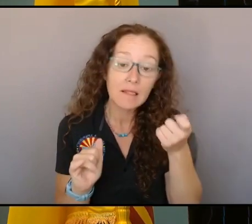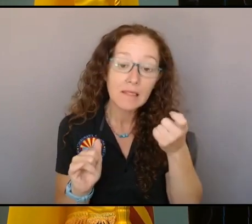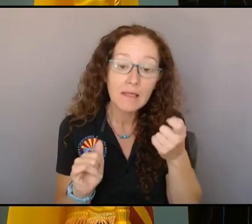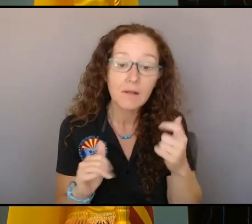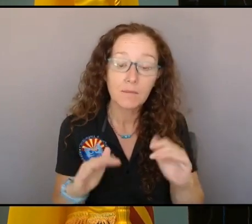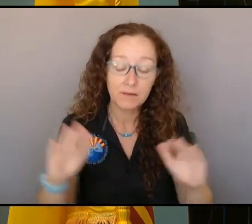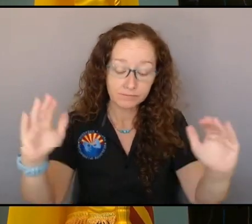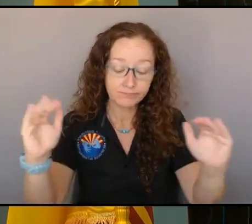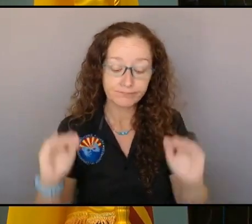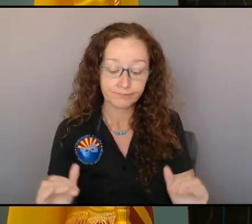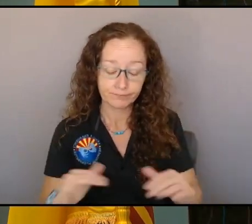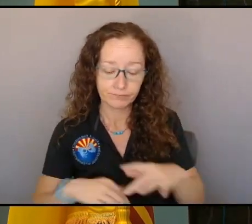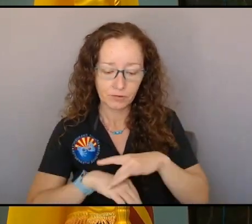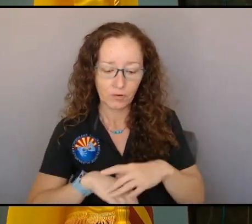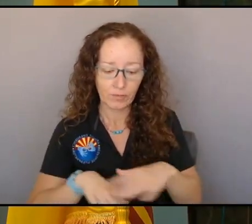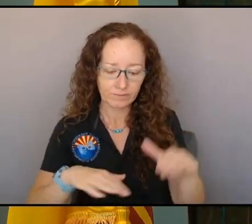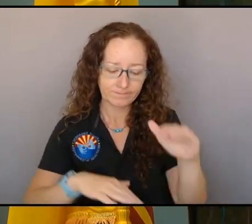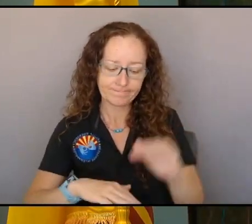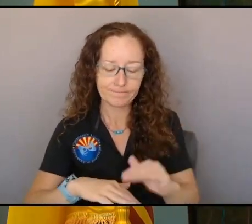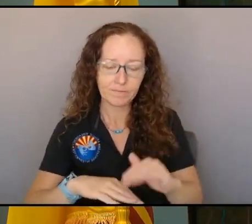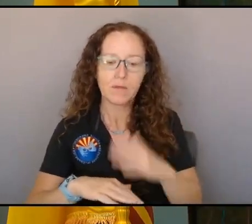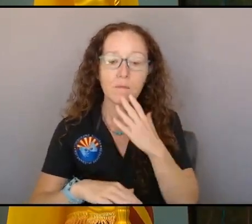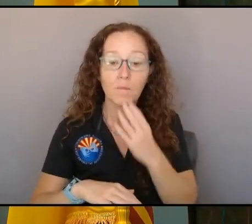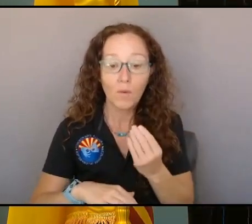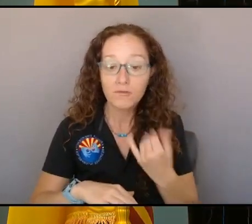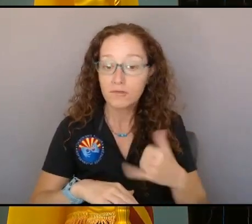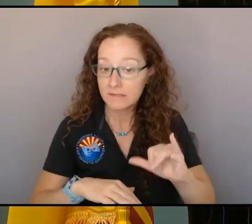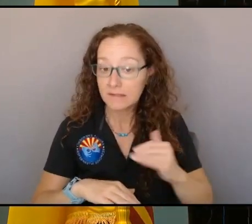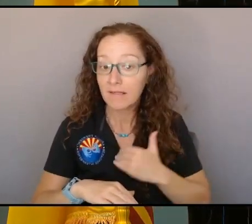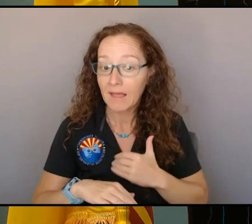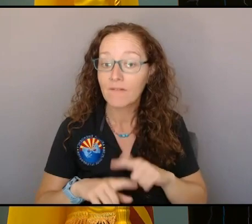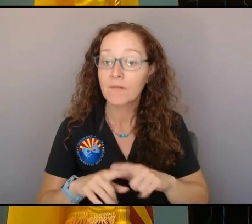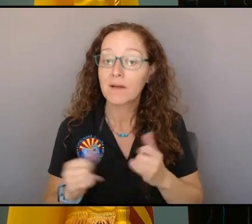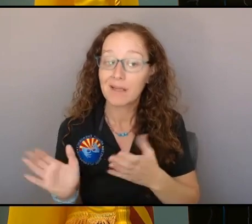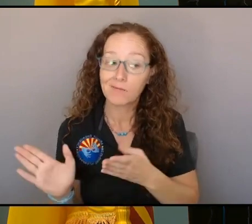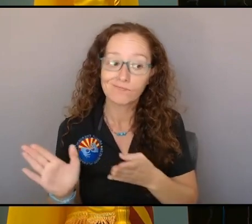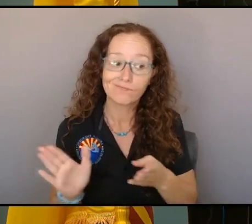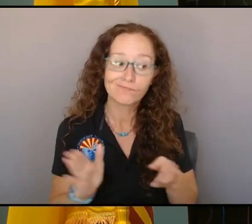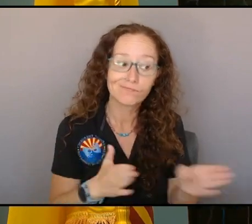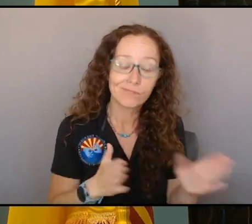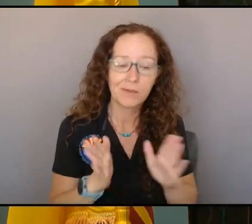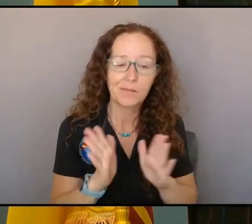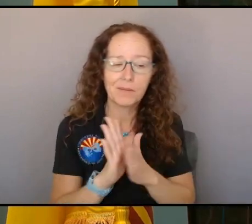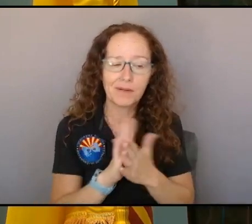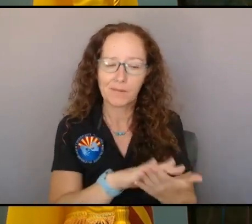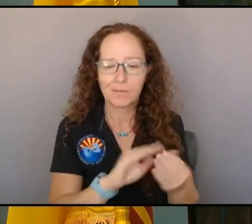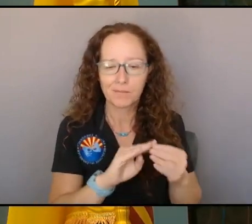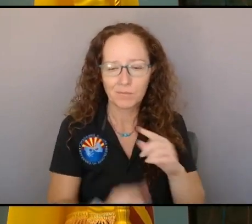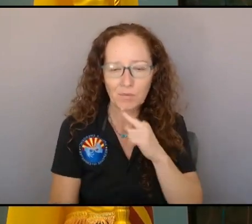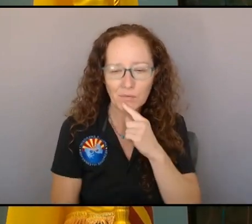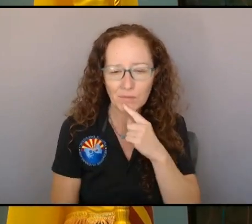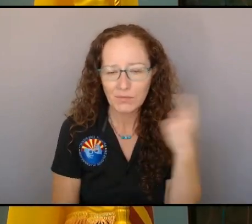environment over our area, and in particular our fire here in the northern-- or the southern Sangre de Cristo